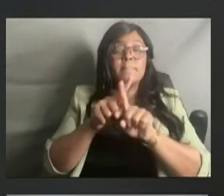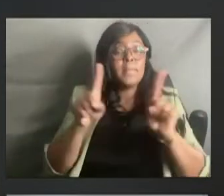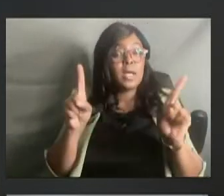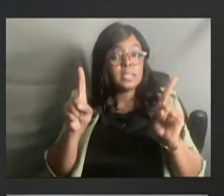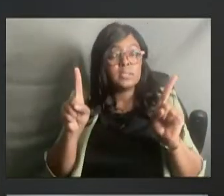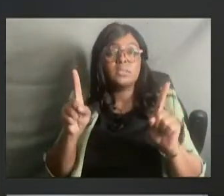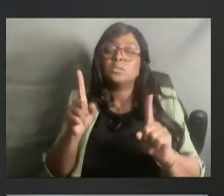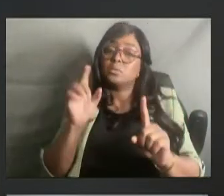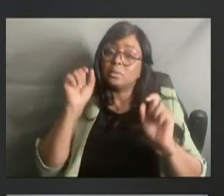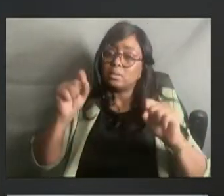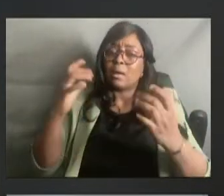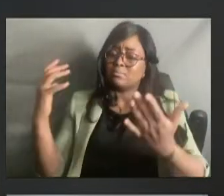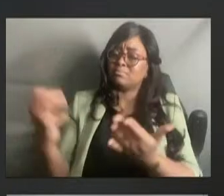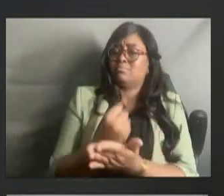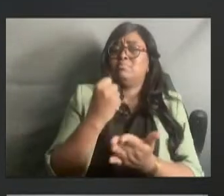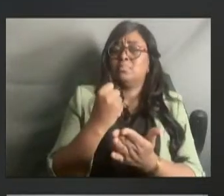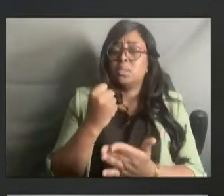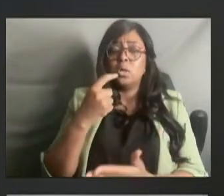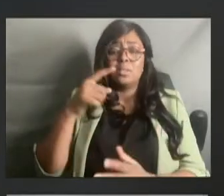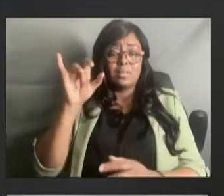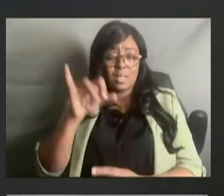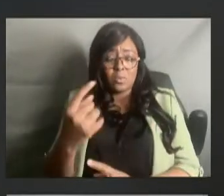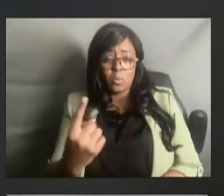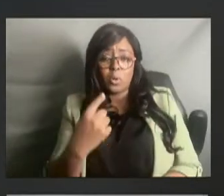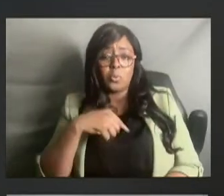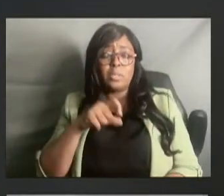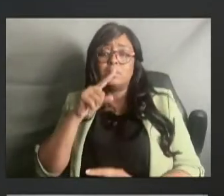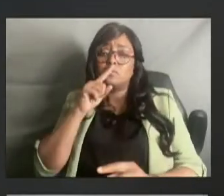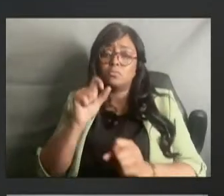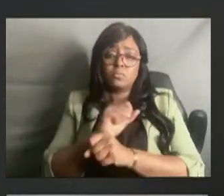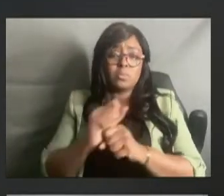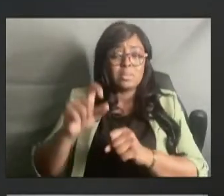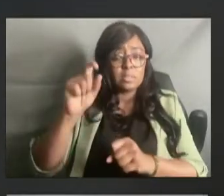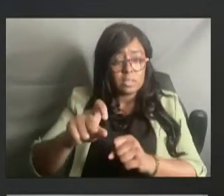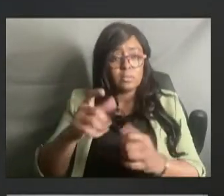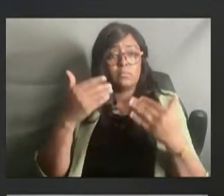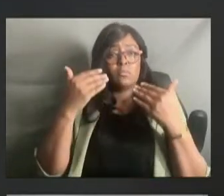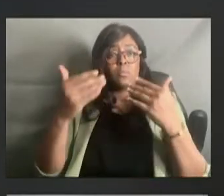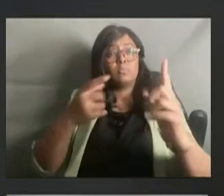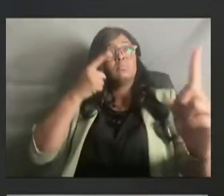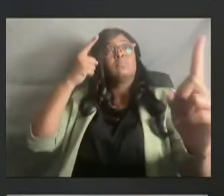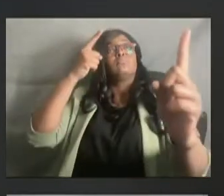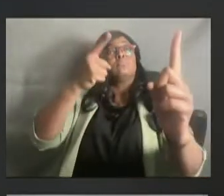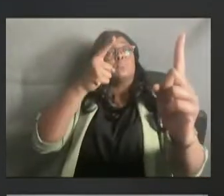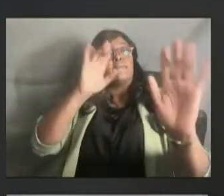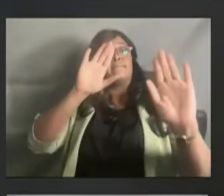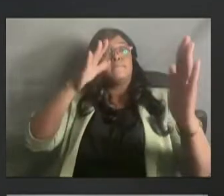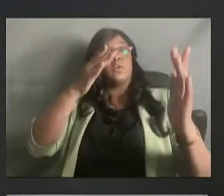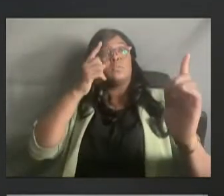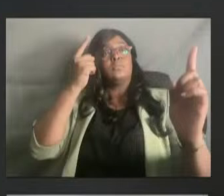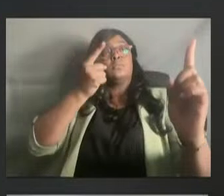also a big and audacious goal. But but it's attainable. And